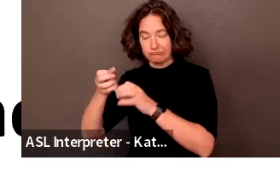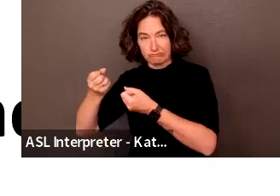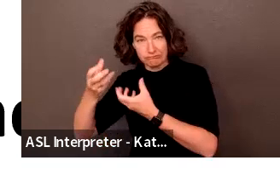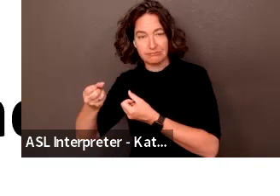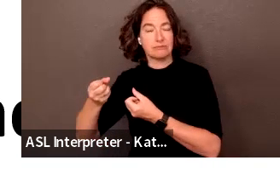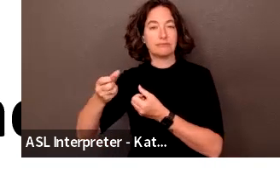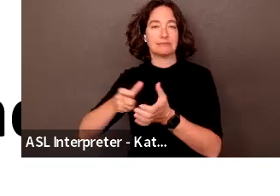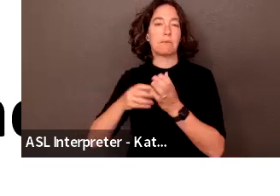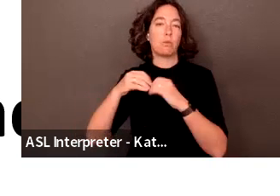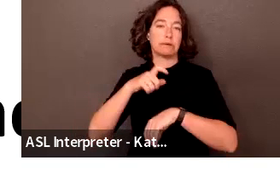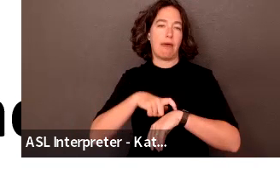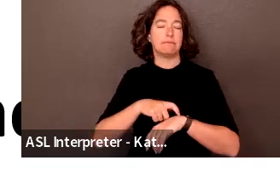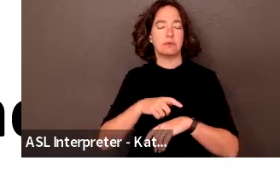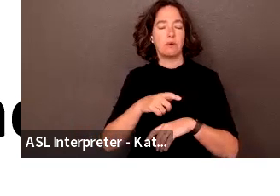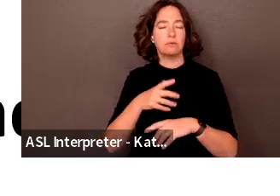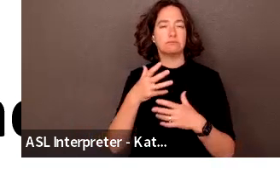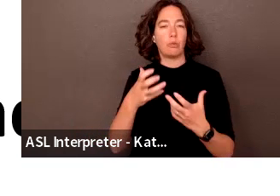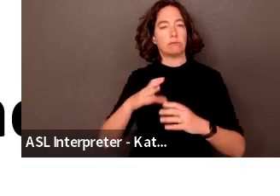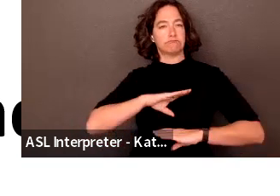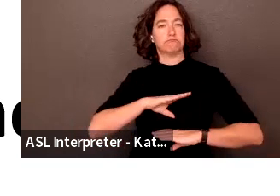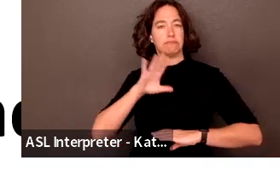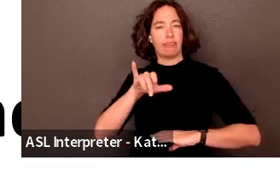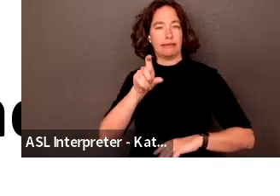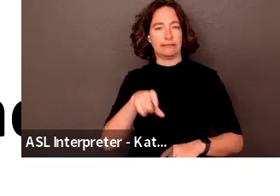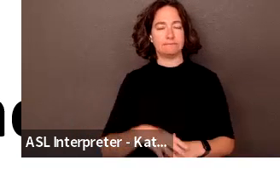take one and a half to two times longer